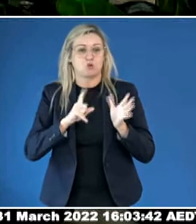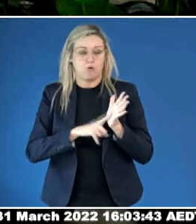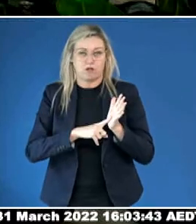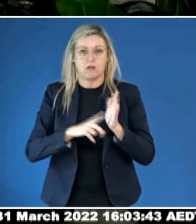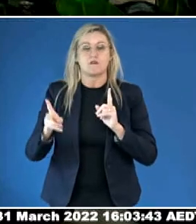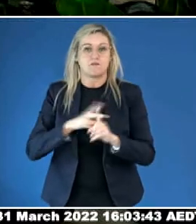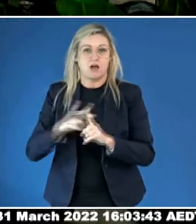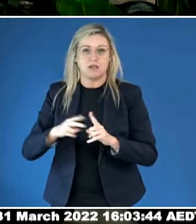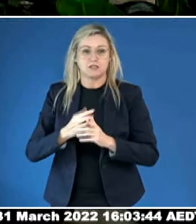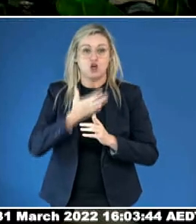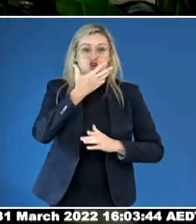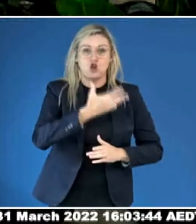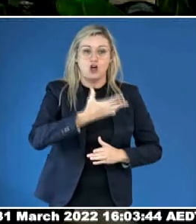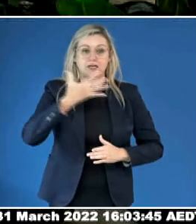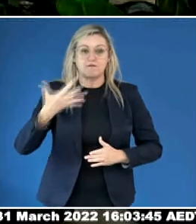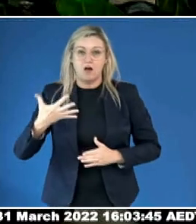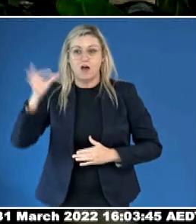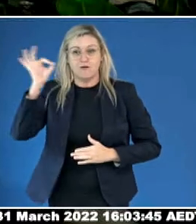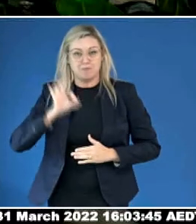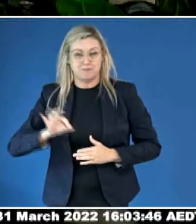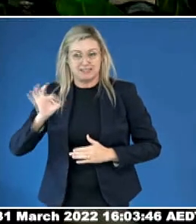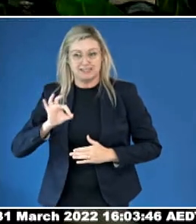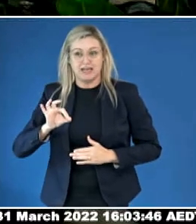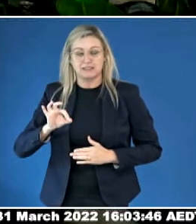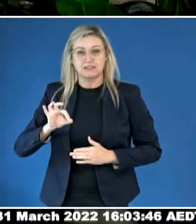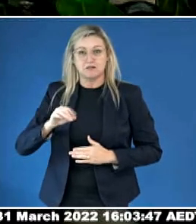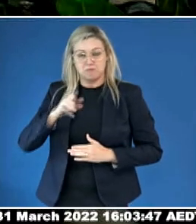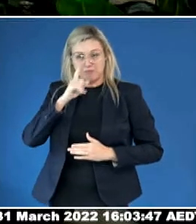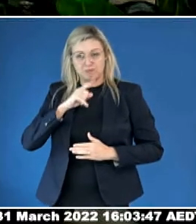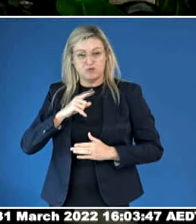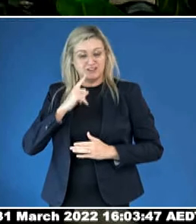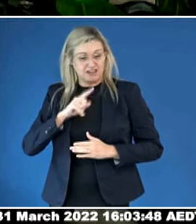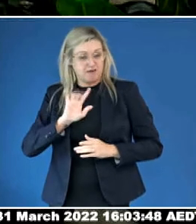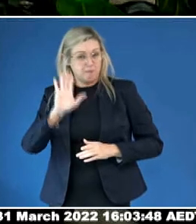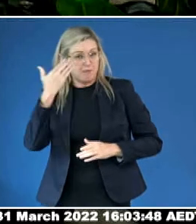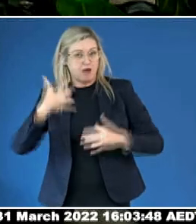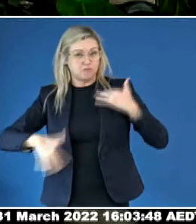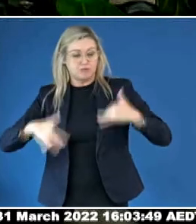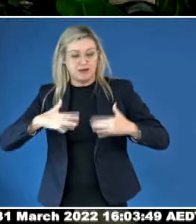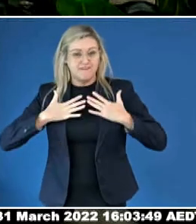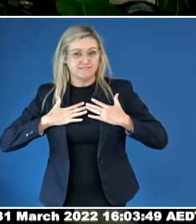And 95 per cent of our respondents with physical or sexual violence was from someone